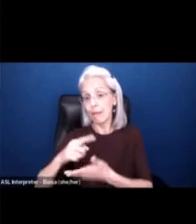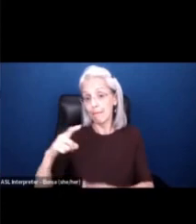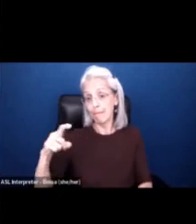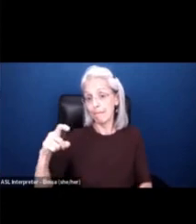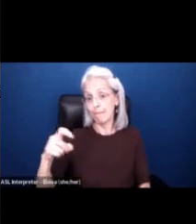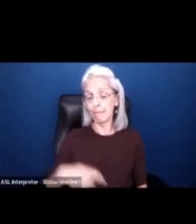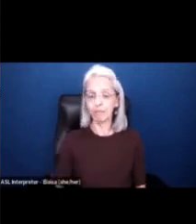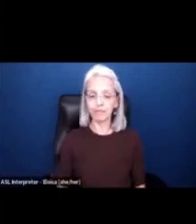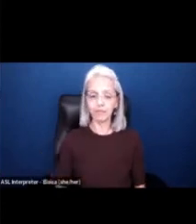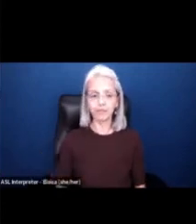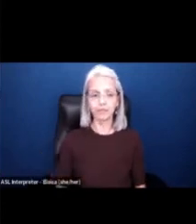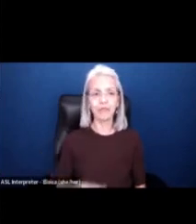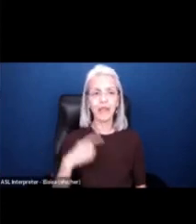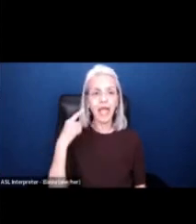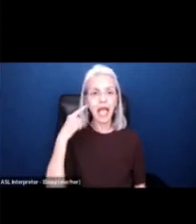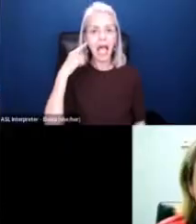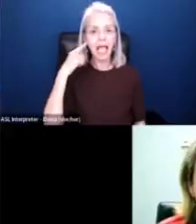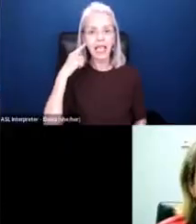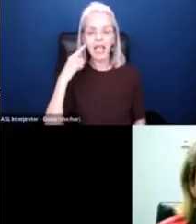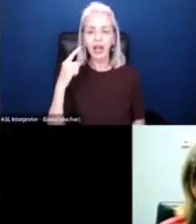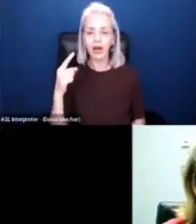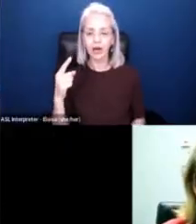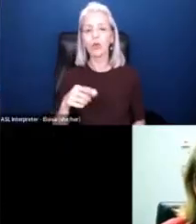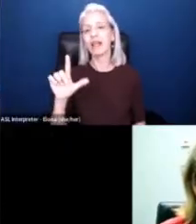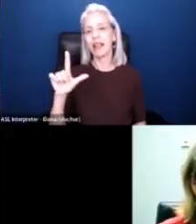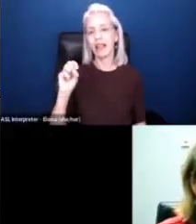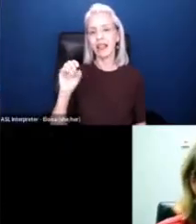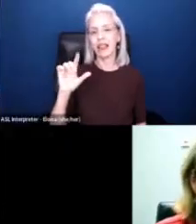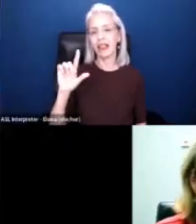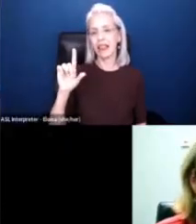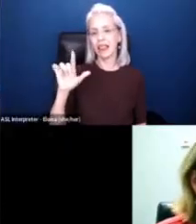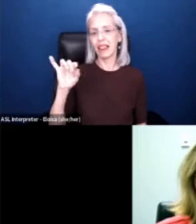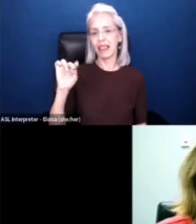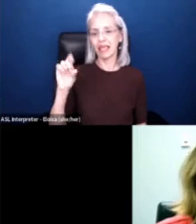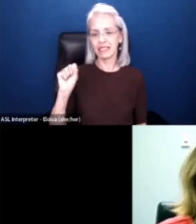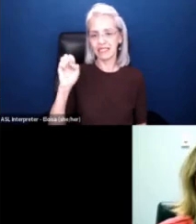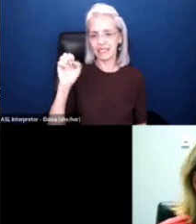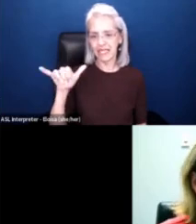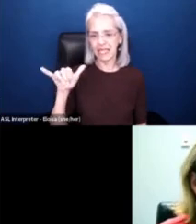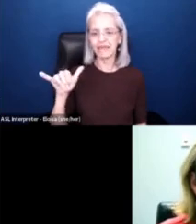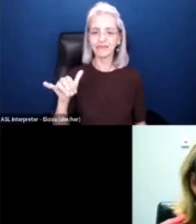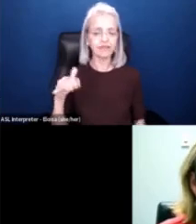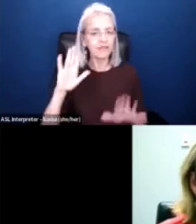Lindsey Gurin: That's a great question. So I think and I would let the I guess, neuropsychologist maybe talk about the the therapy aspects.